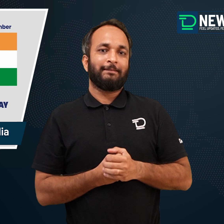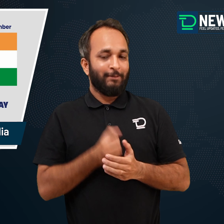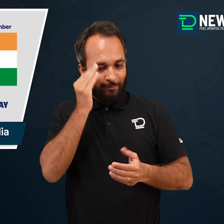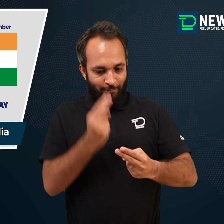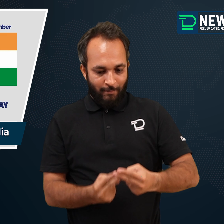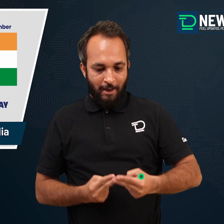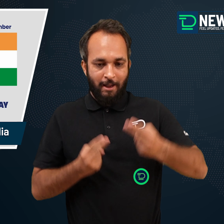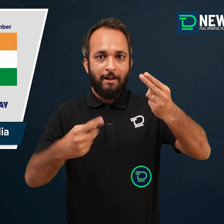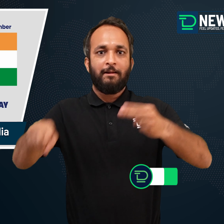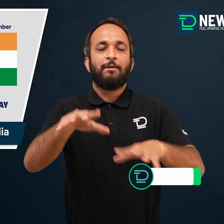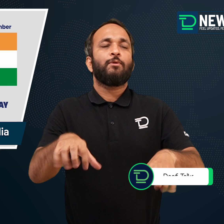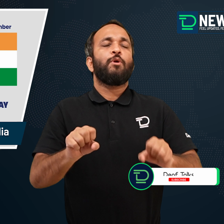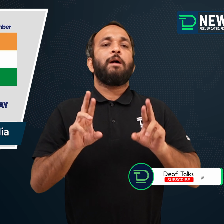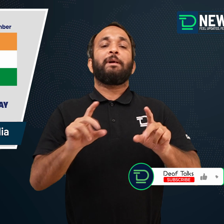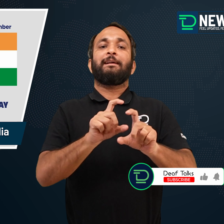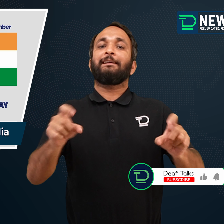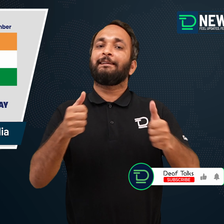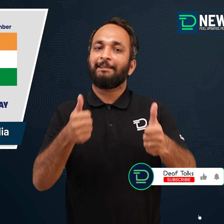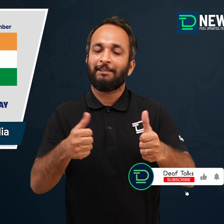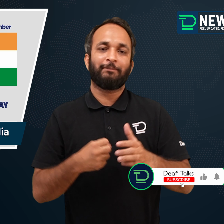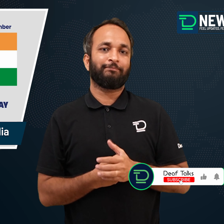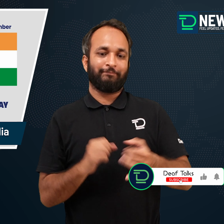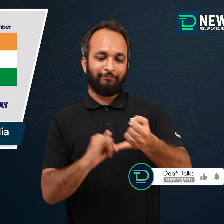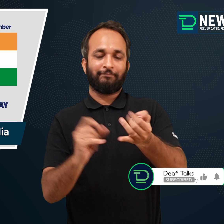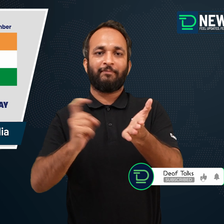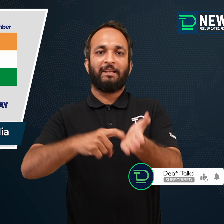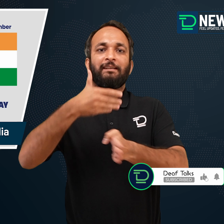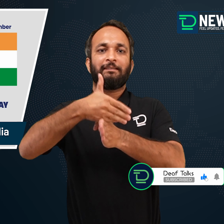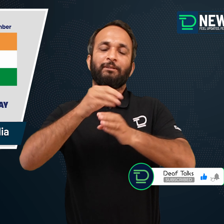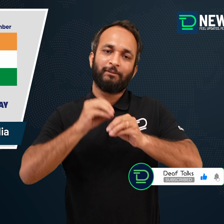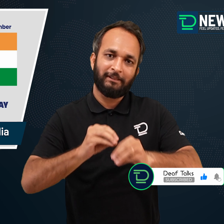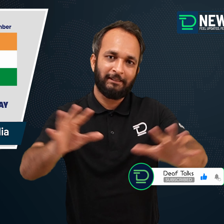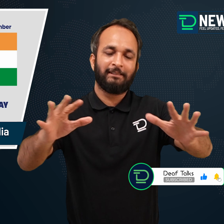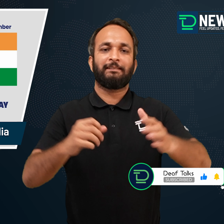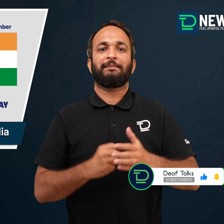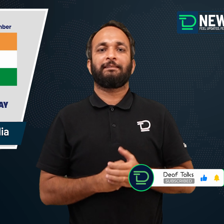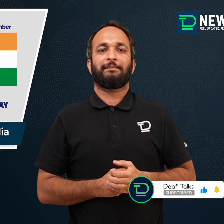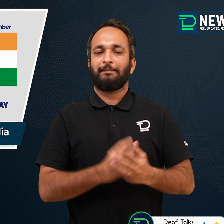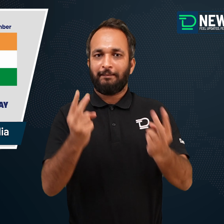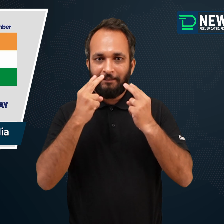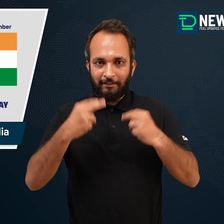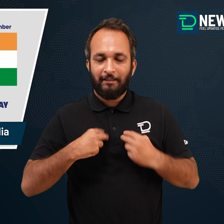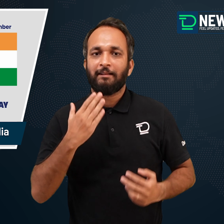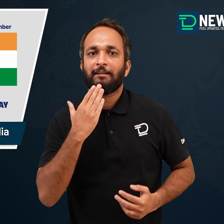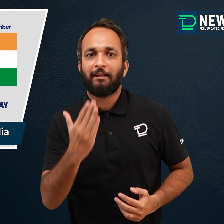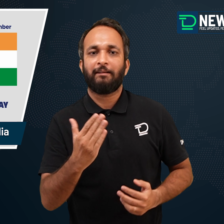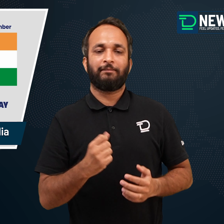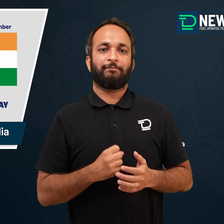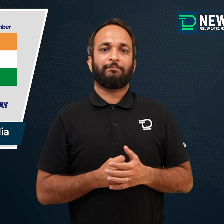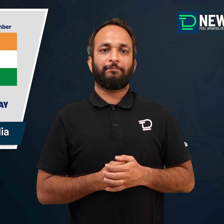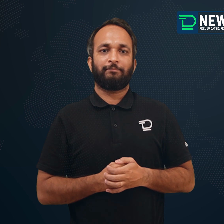I hope everyone understands. Subscribe to Deaf Talks, and thanks for watching.